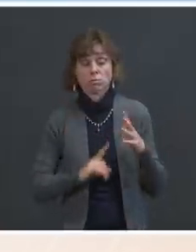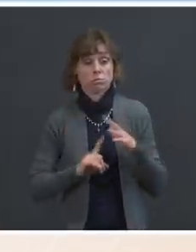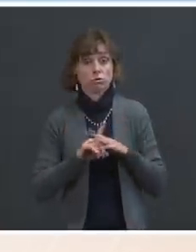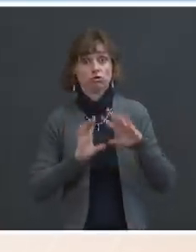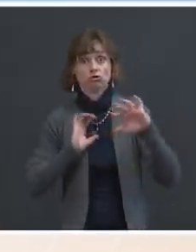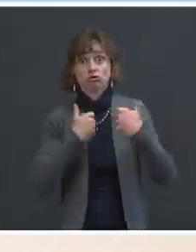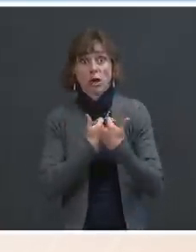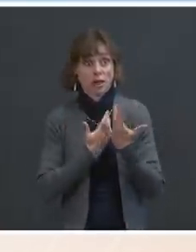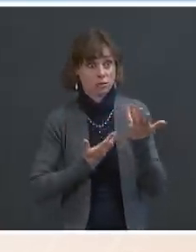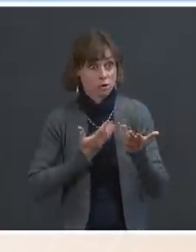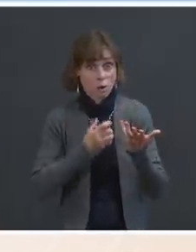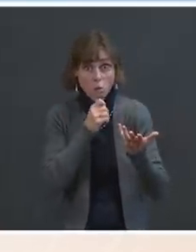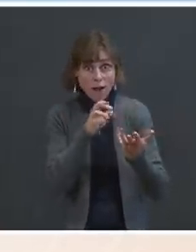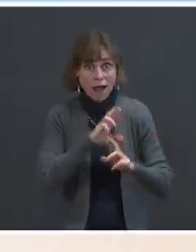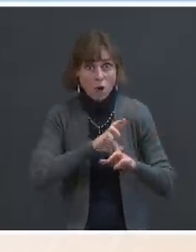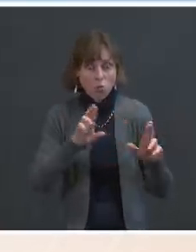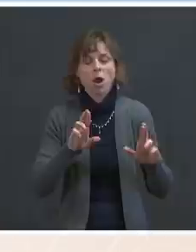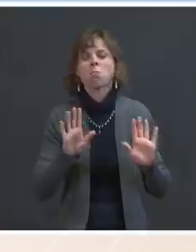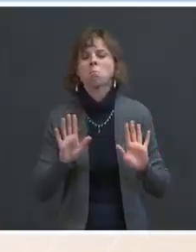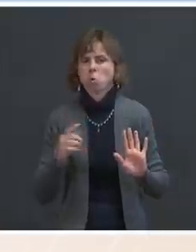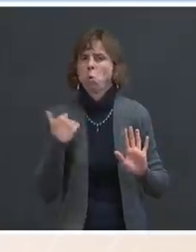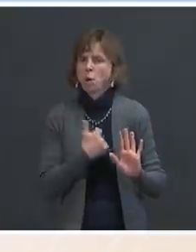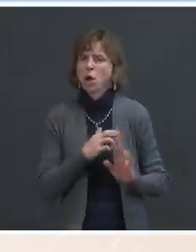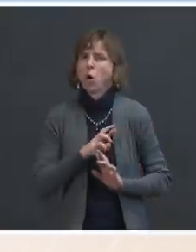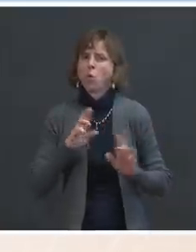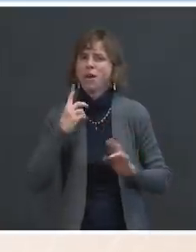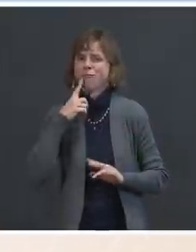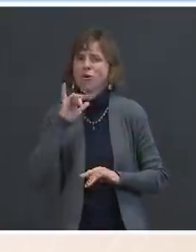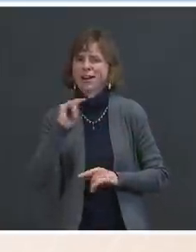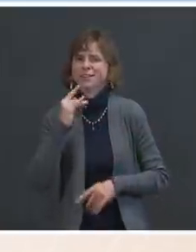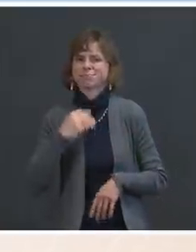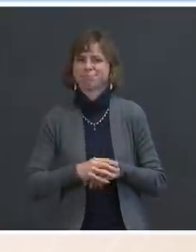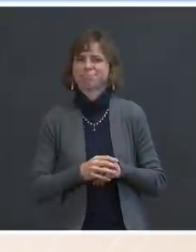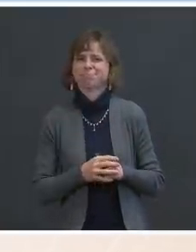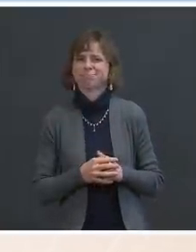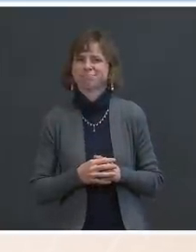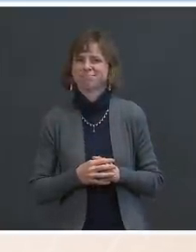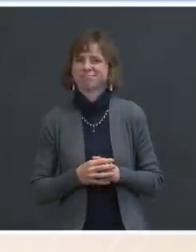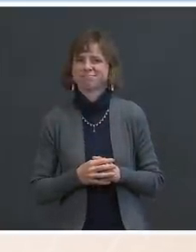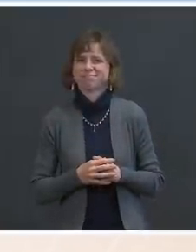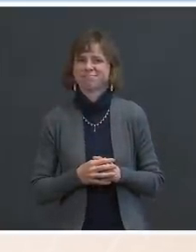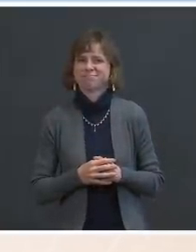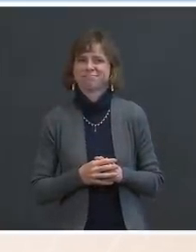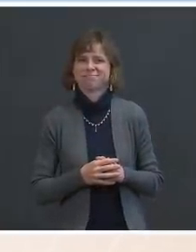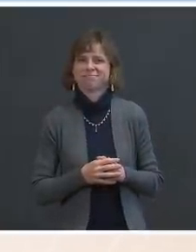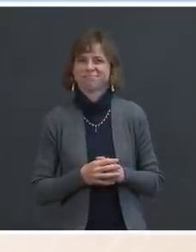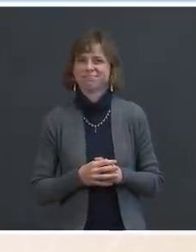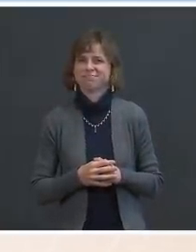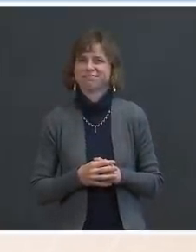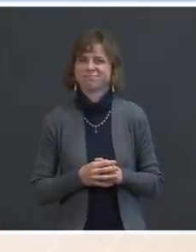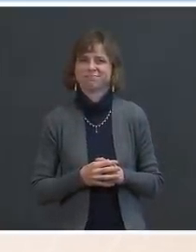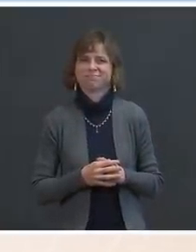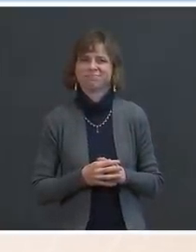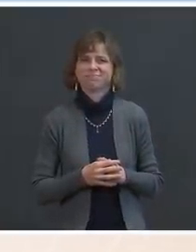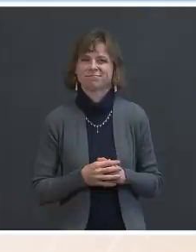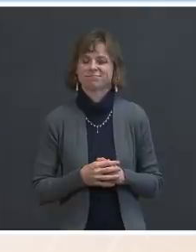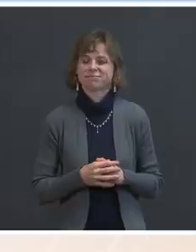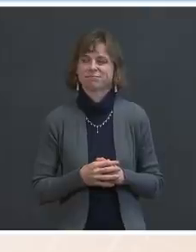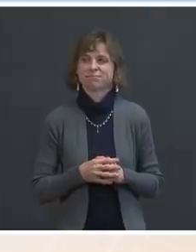and we're preparing for just that. The President will also discuss the meeting today -- the meeting he's having today -- during his remarks.